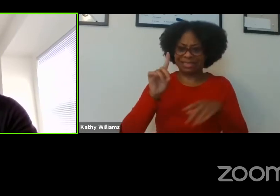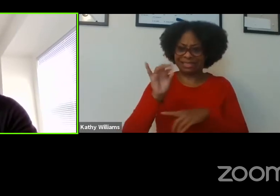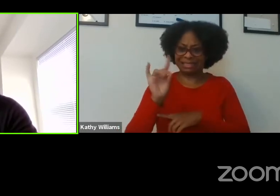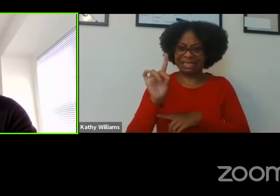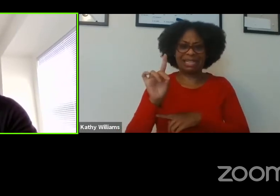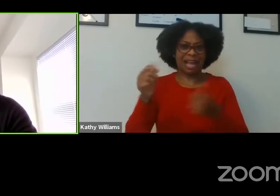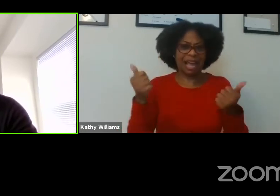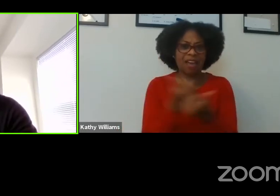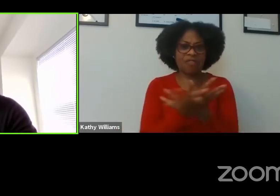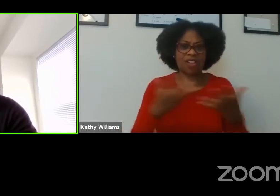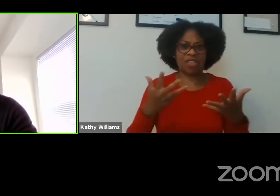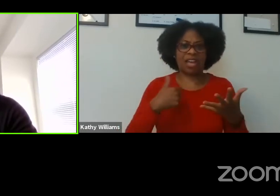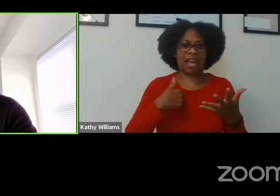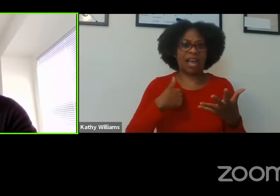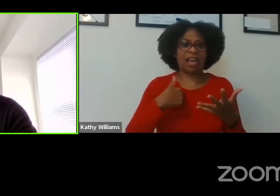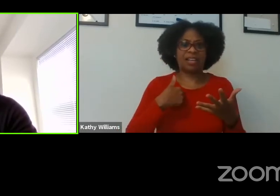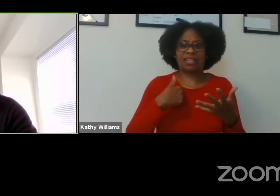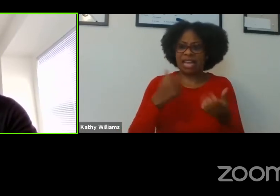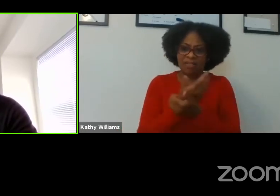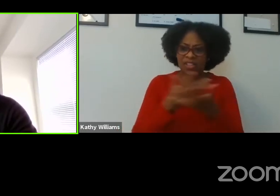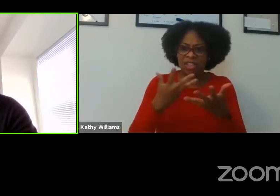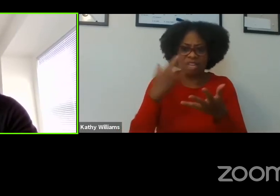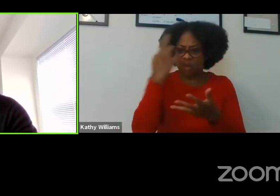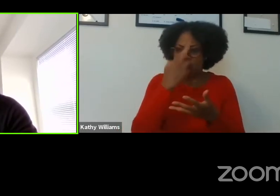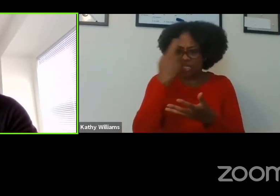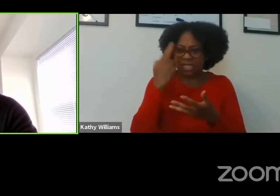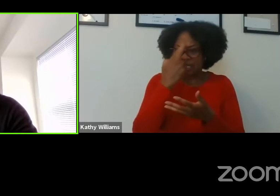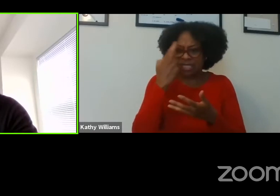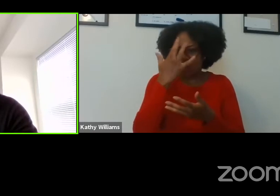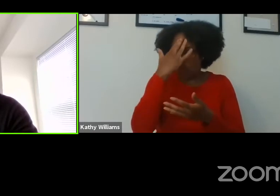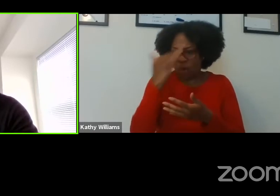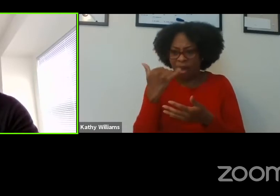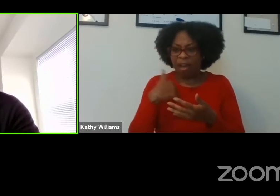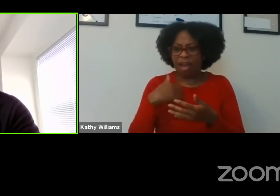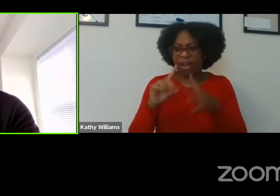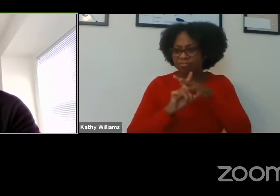everything that that entailed, like everything that went into it, everything that I learned from it.